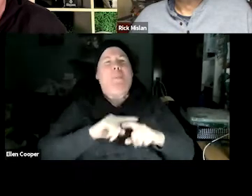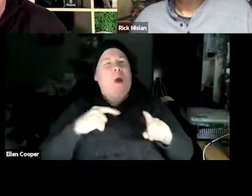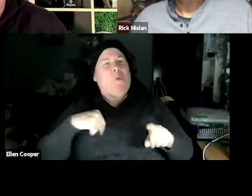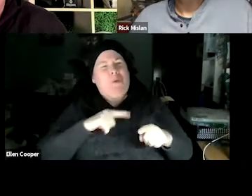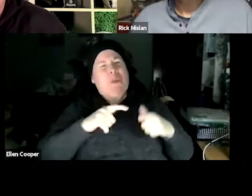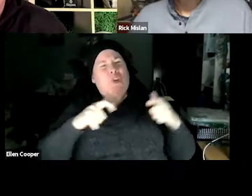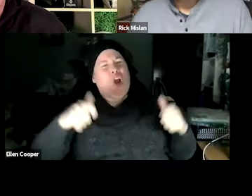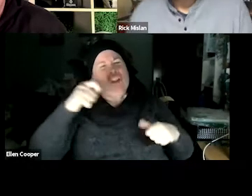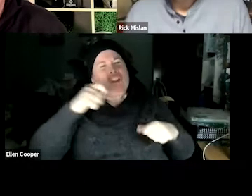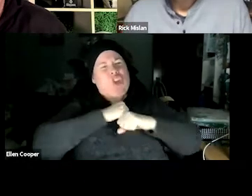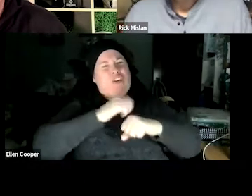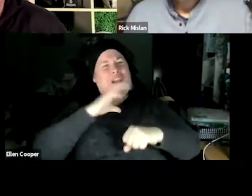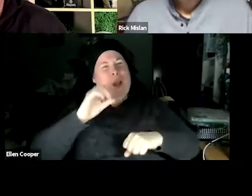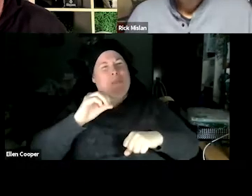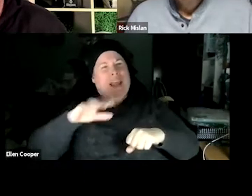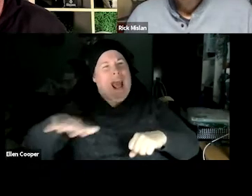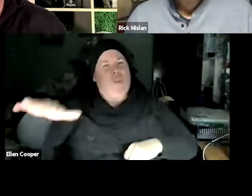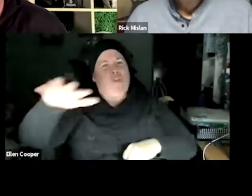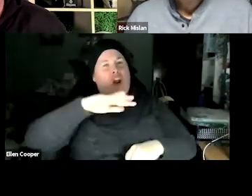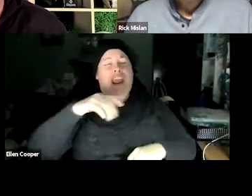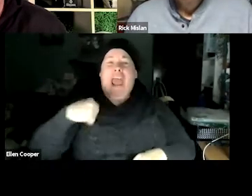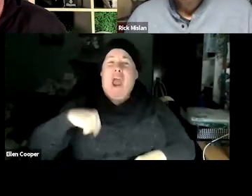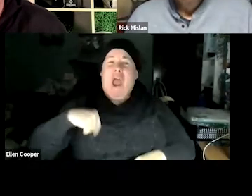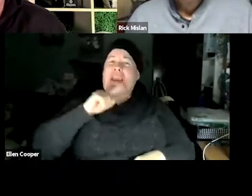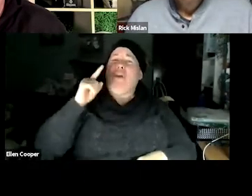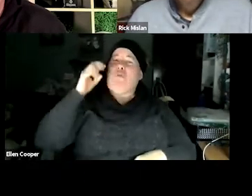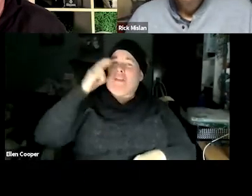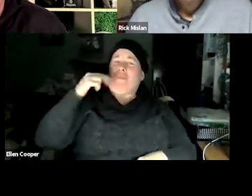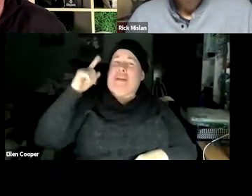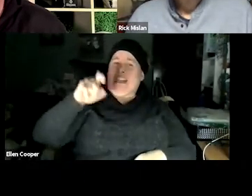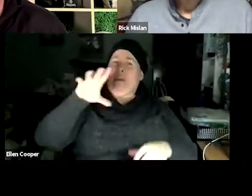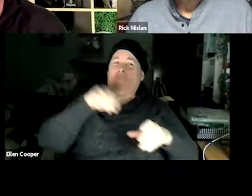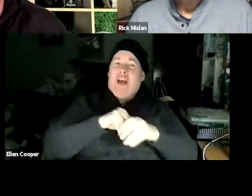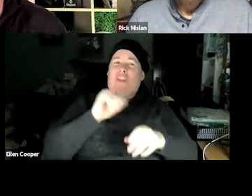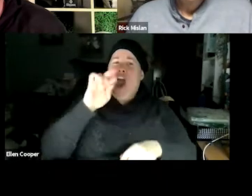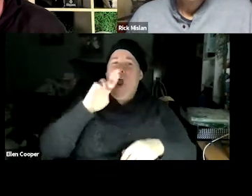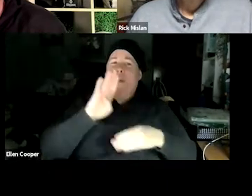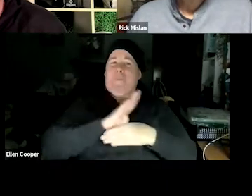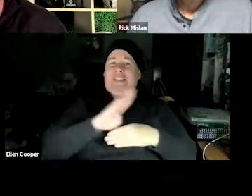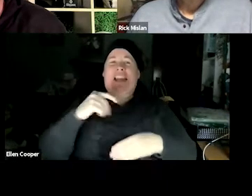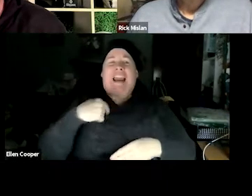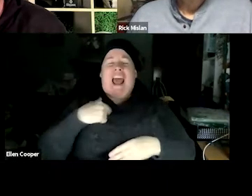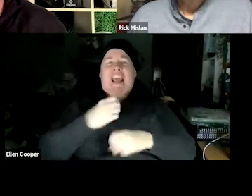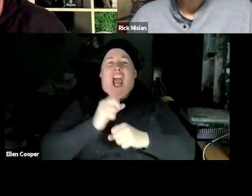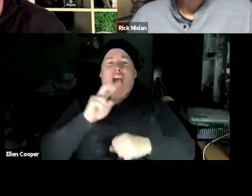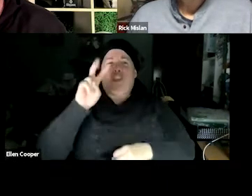CalebBarlow: So we realized that we need to get in the car business. I was able to get almost 200 million in funding to go address this,